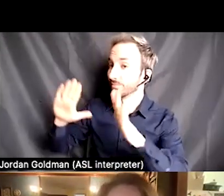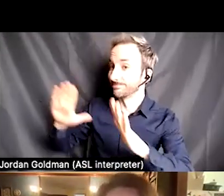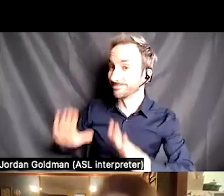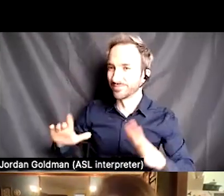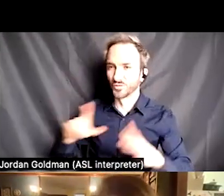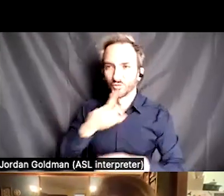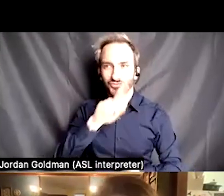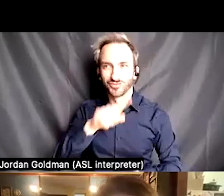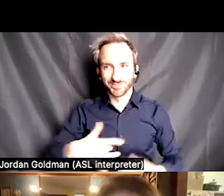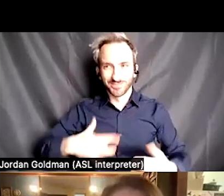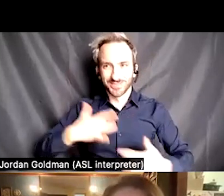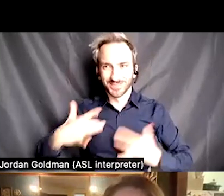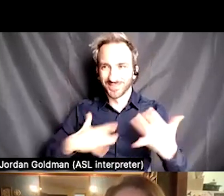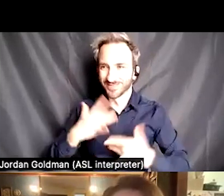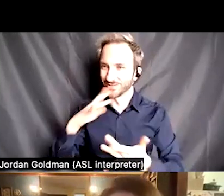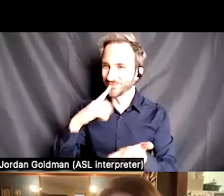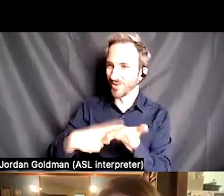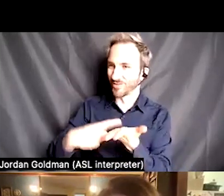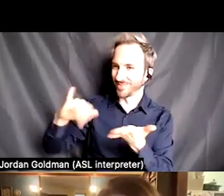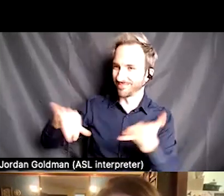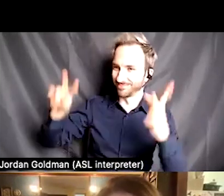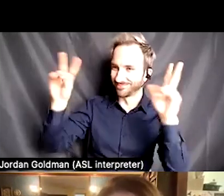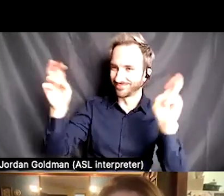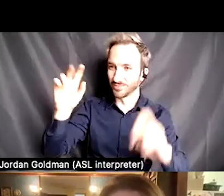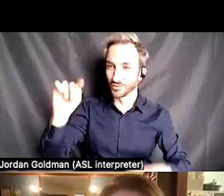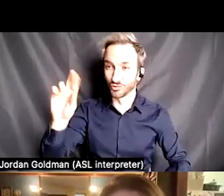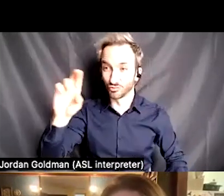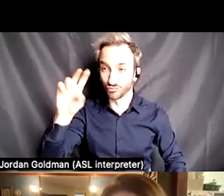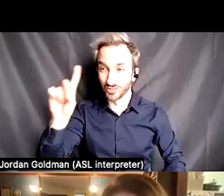to talk about trends today. We're gonna start with some trends that we talked about in last